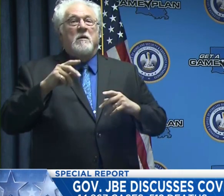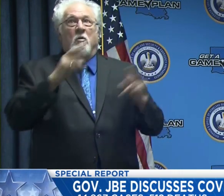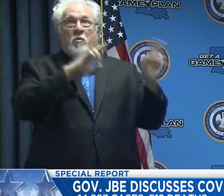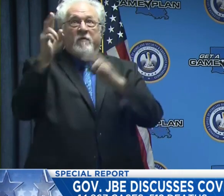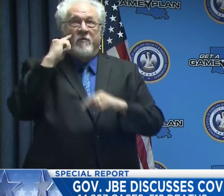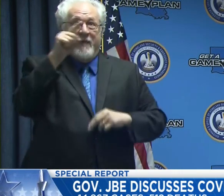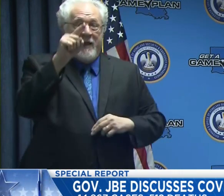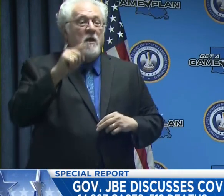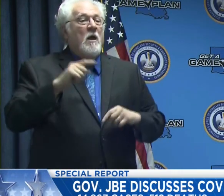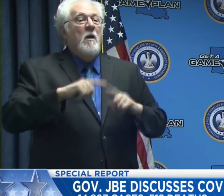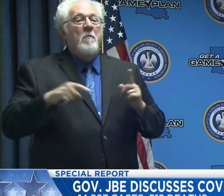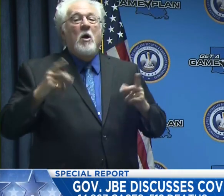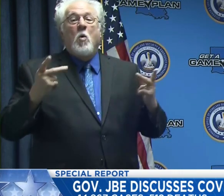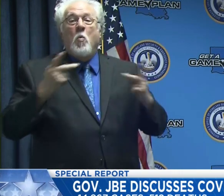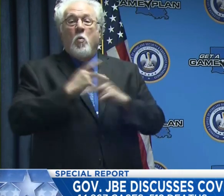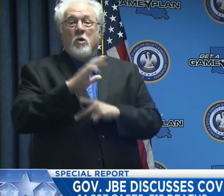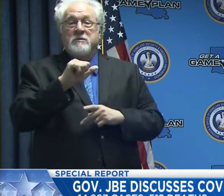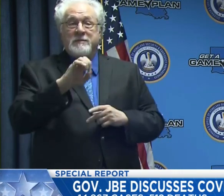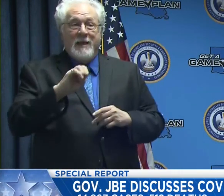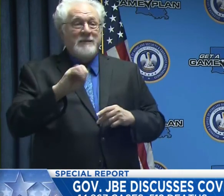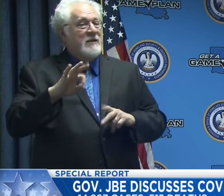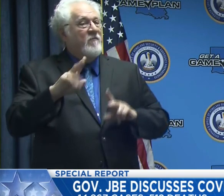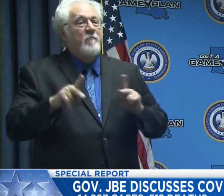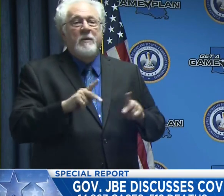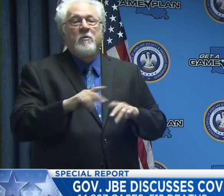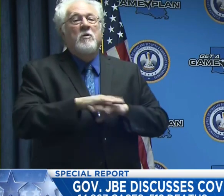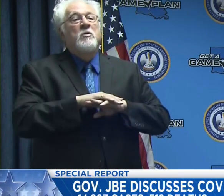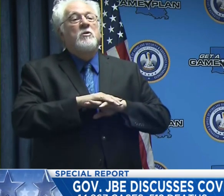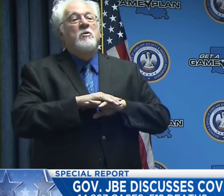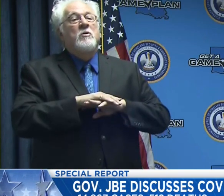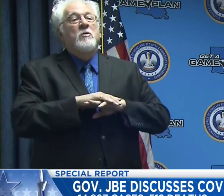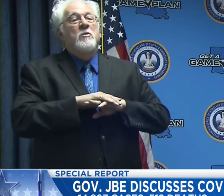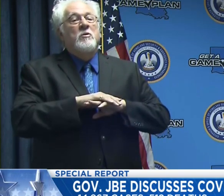WE HAVE TO BE PREPARED FOR THE